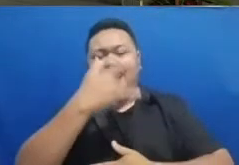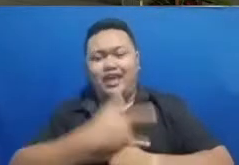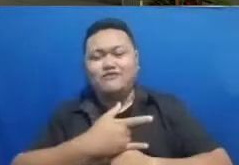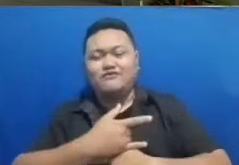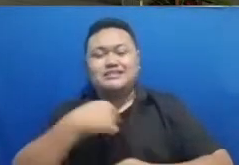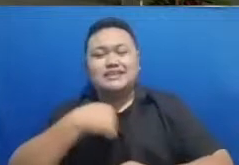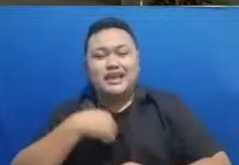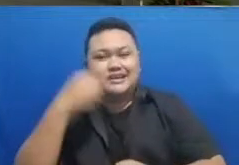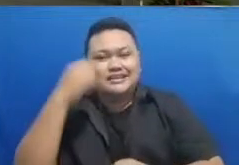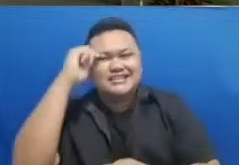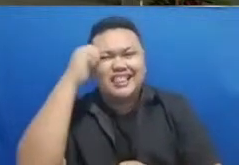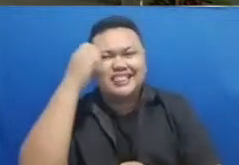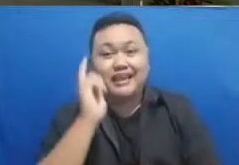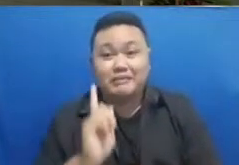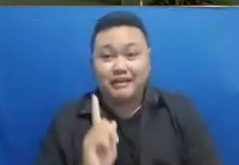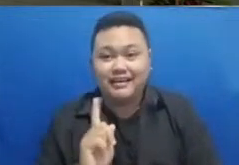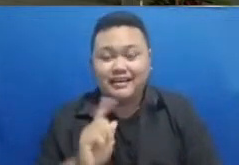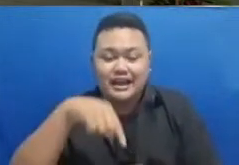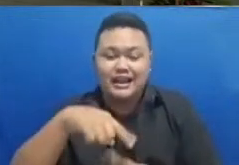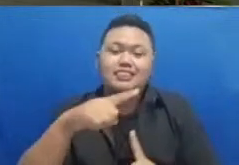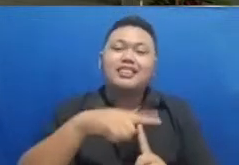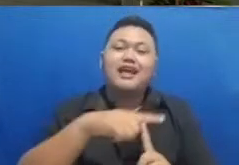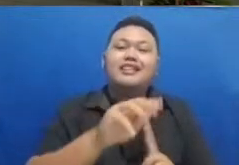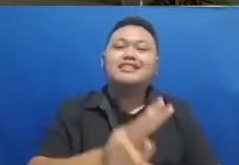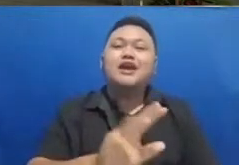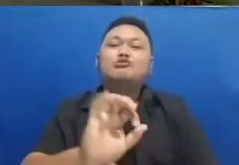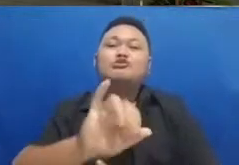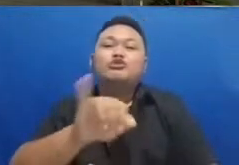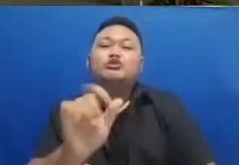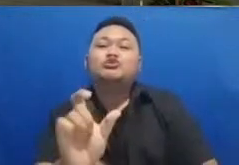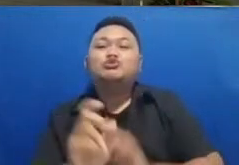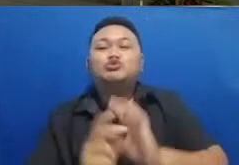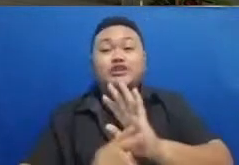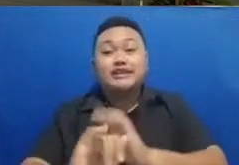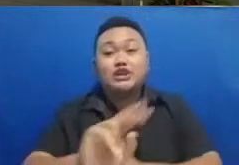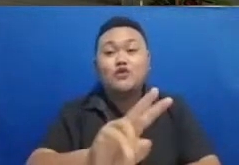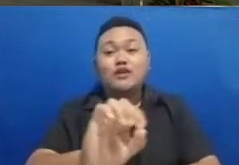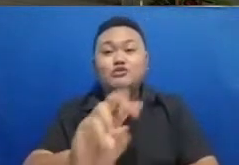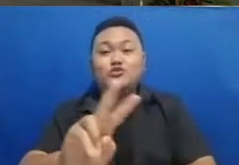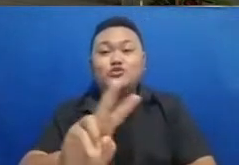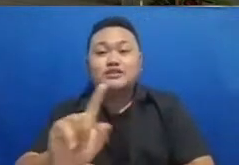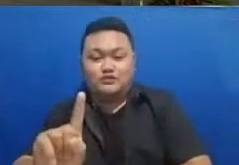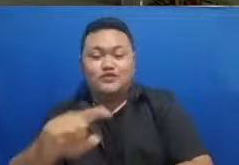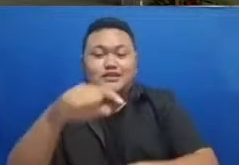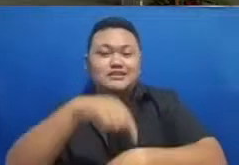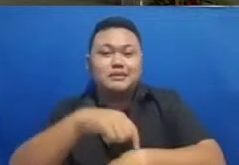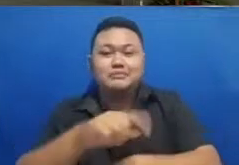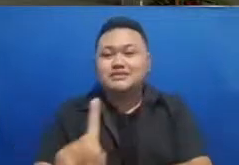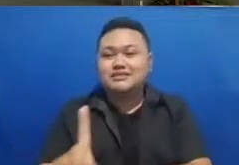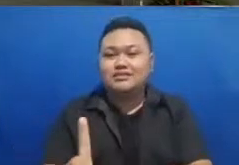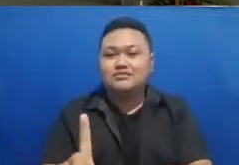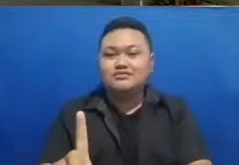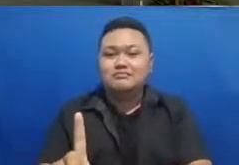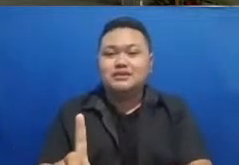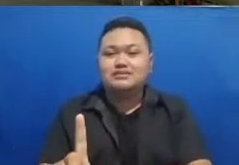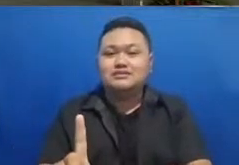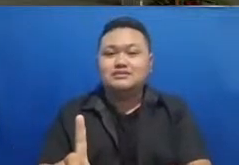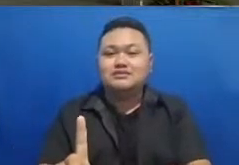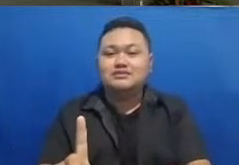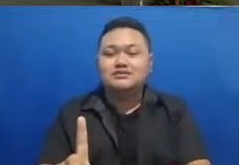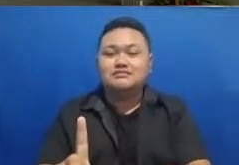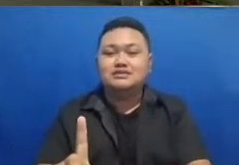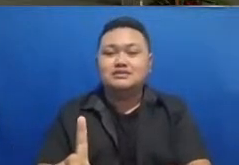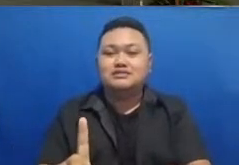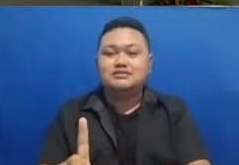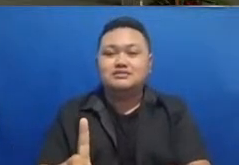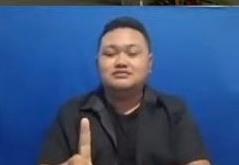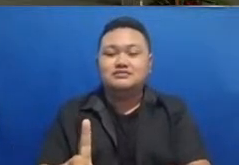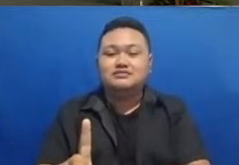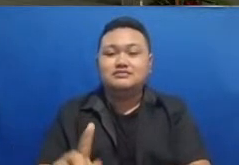is June 30, 2021, 1.00 a.m. If you are Mr. and Mrs. watch this live So later